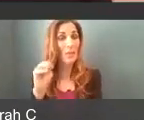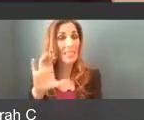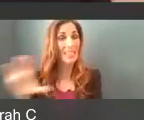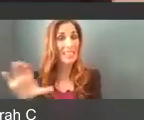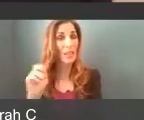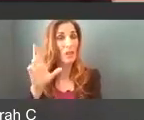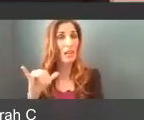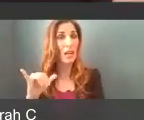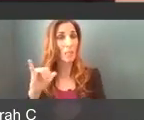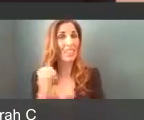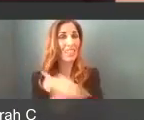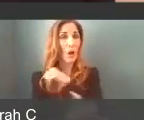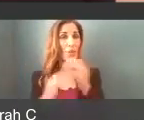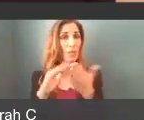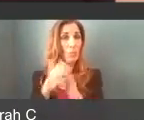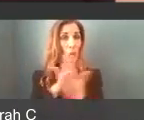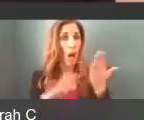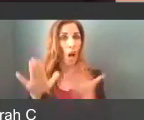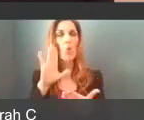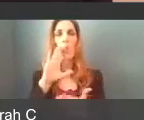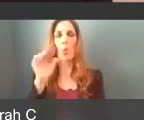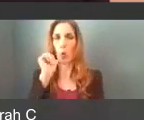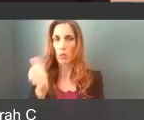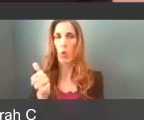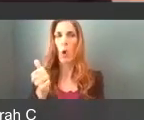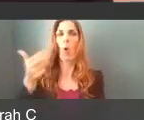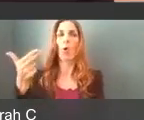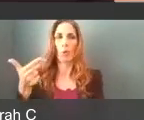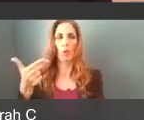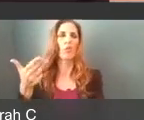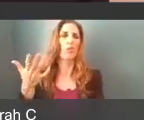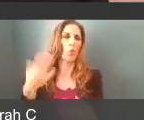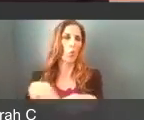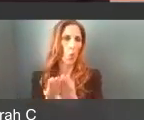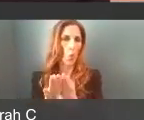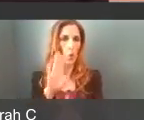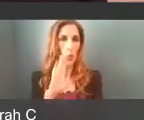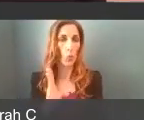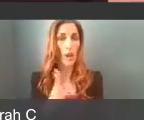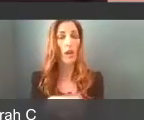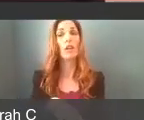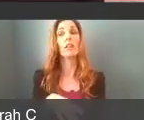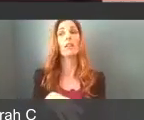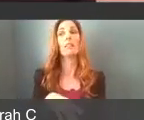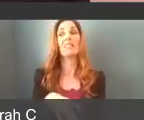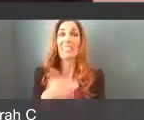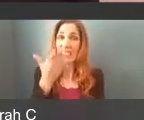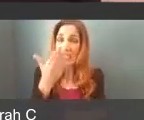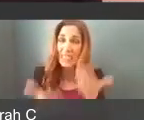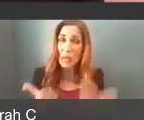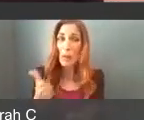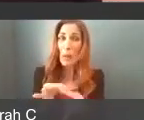Thursday, and this clinic may have a delayed start on Friday morning, depending upon the weather.